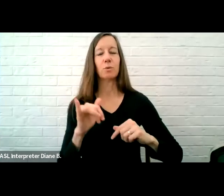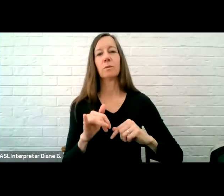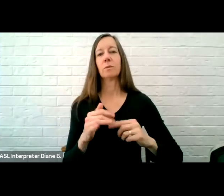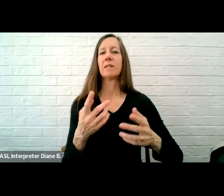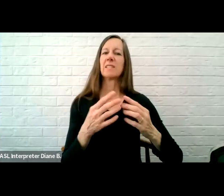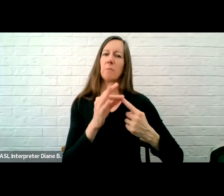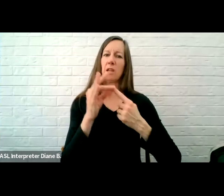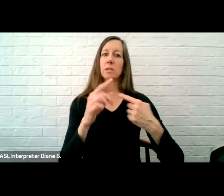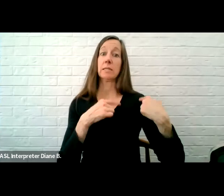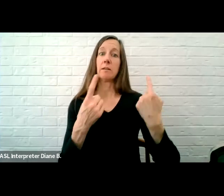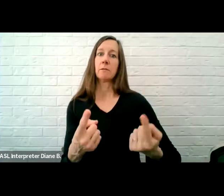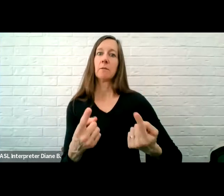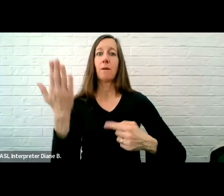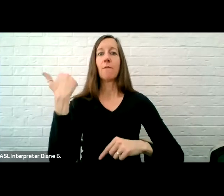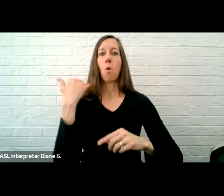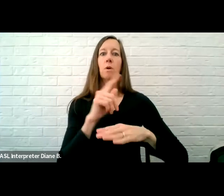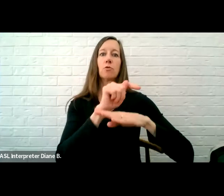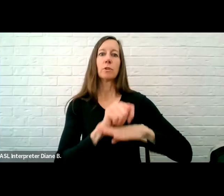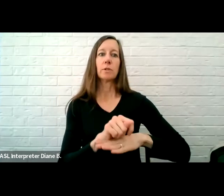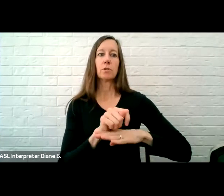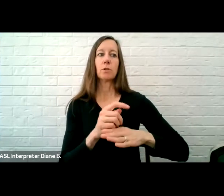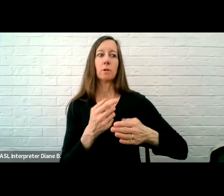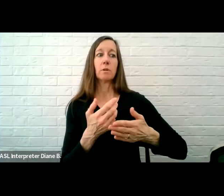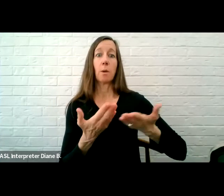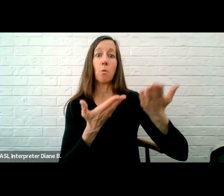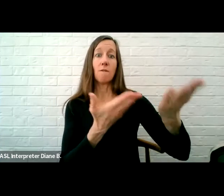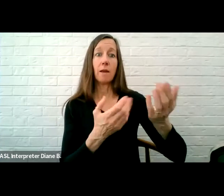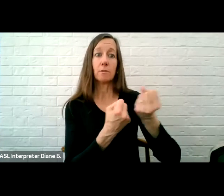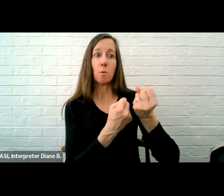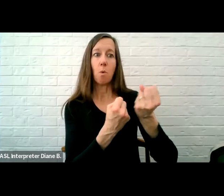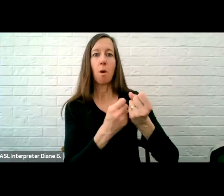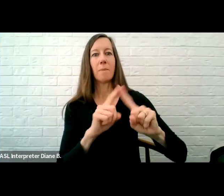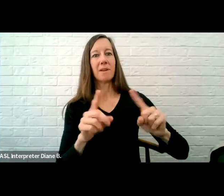providing support might be more and more difficult to obtain next slide please.